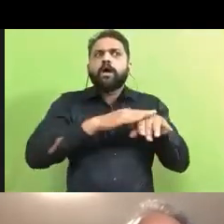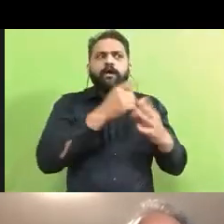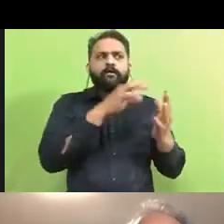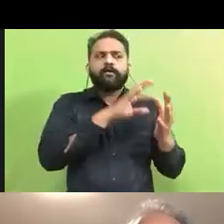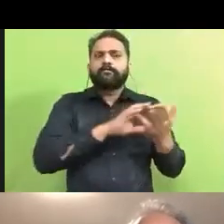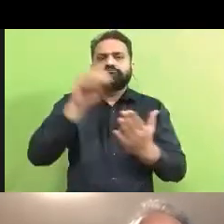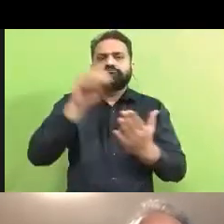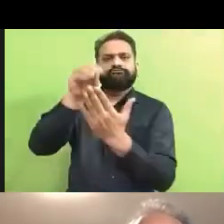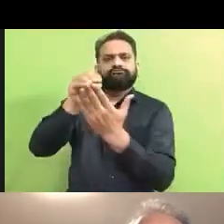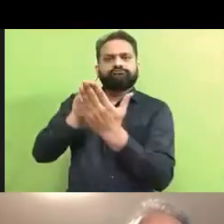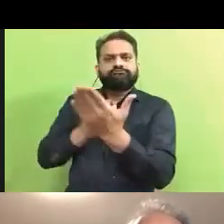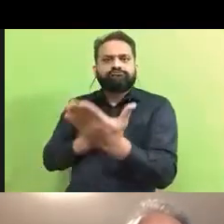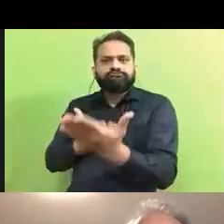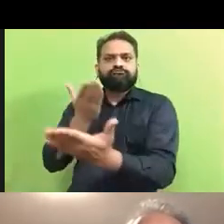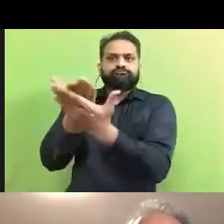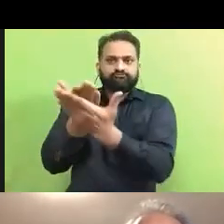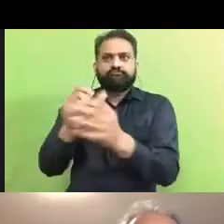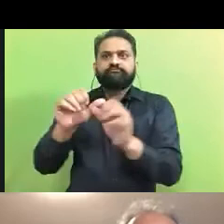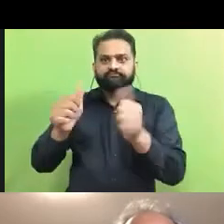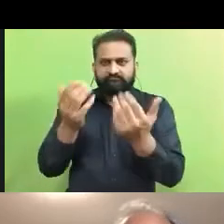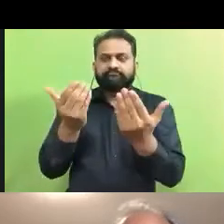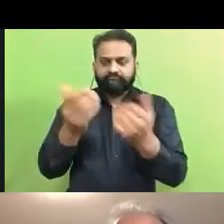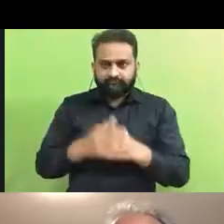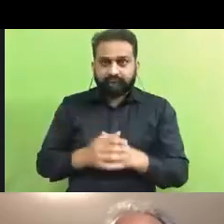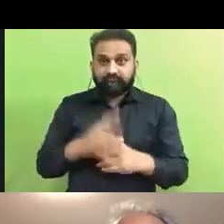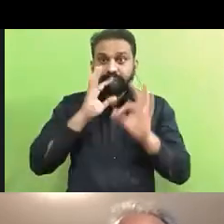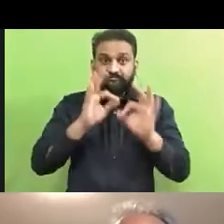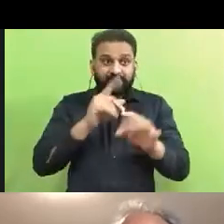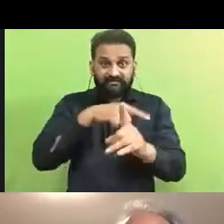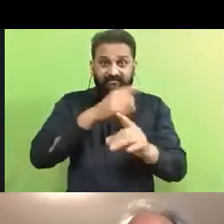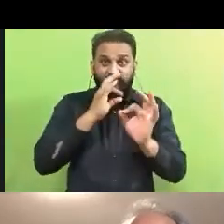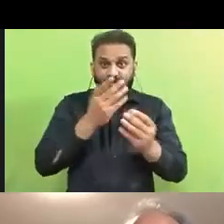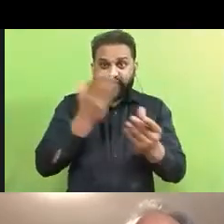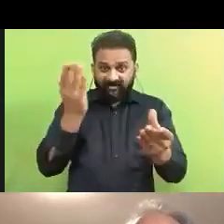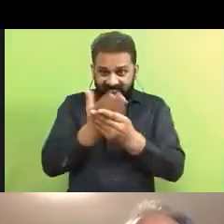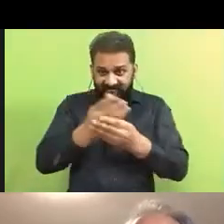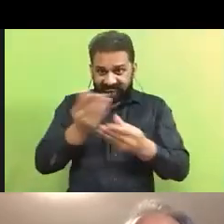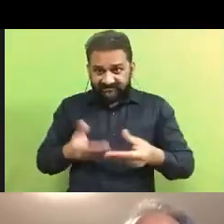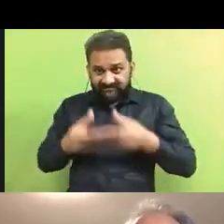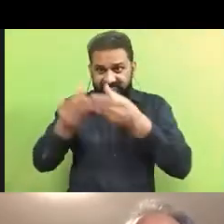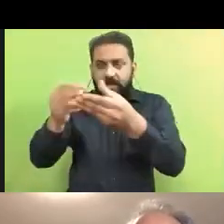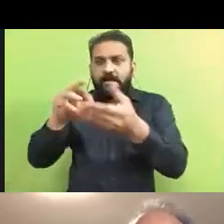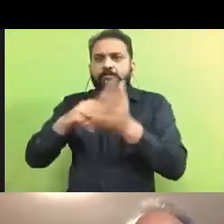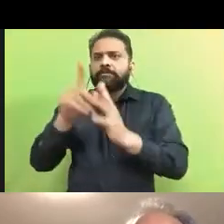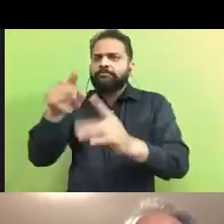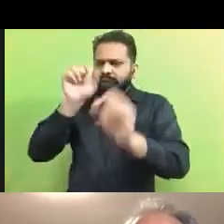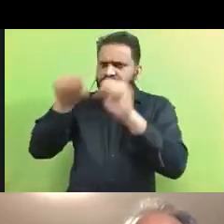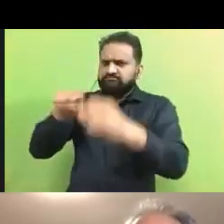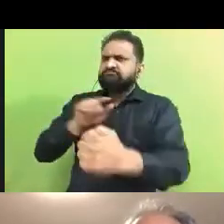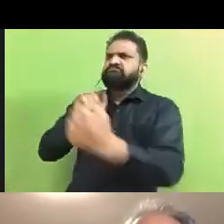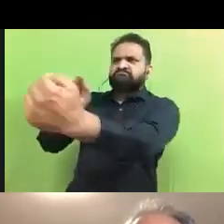if the facts are with you then it's very easy for you to make an argument and win your texts